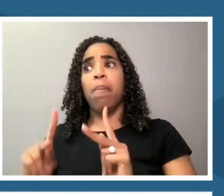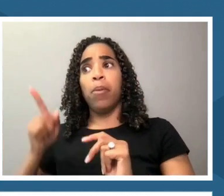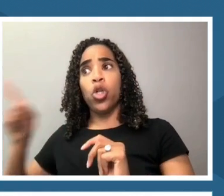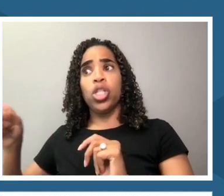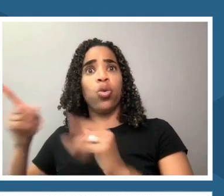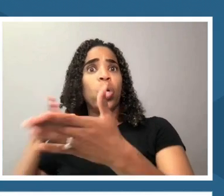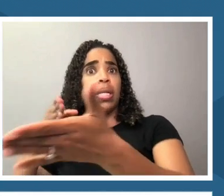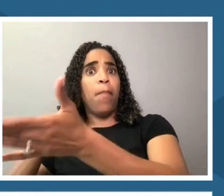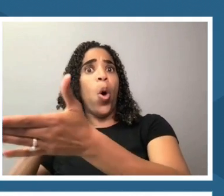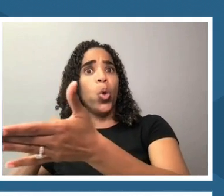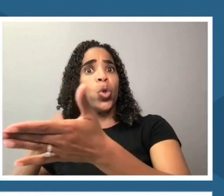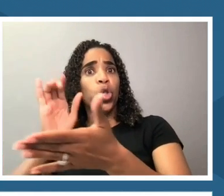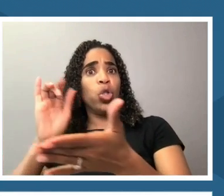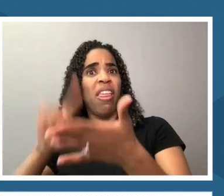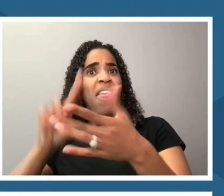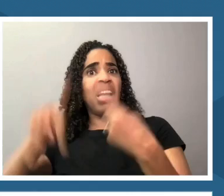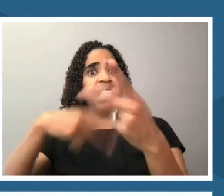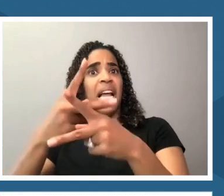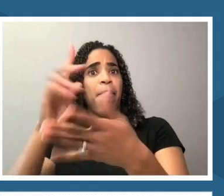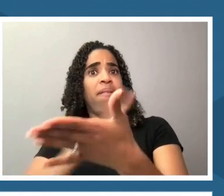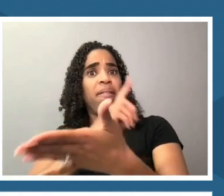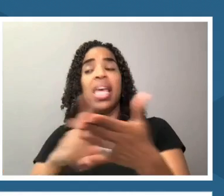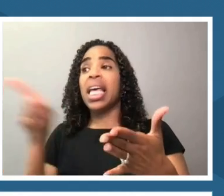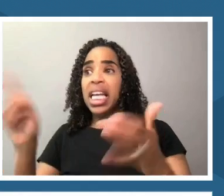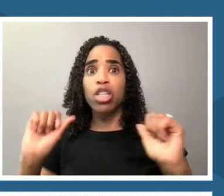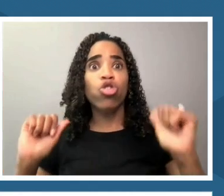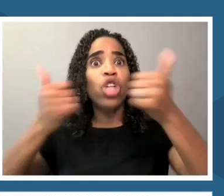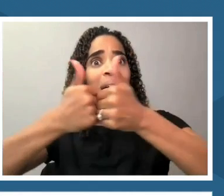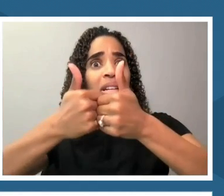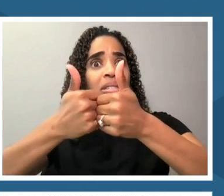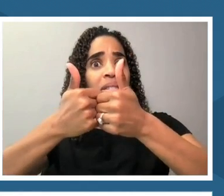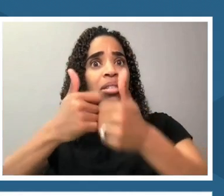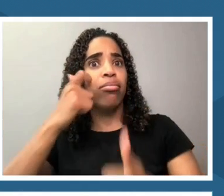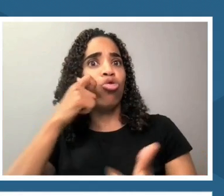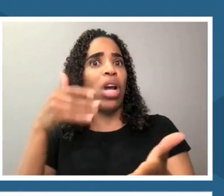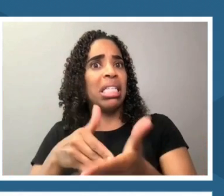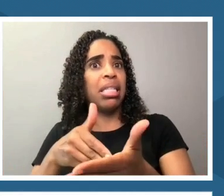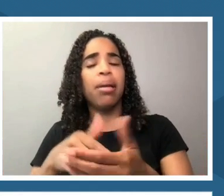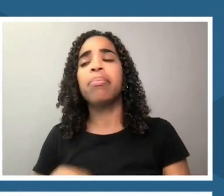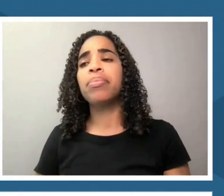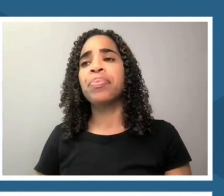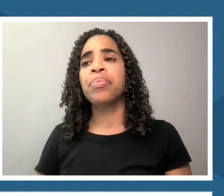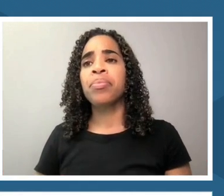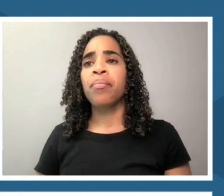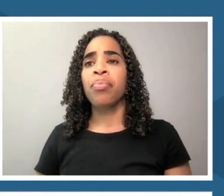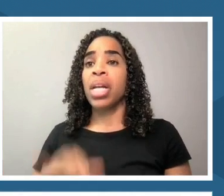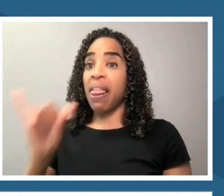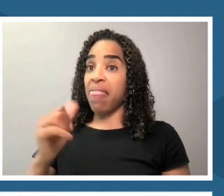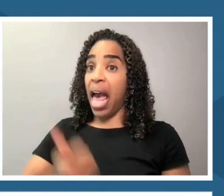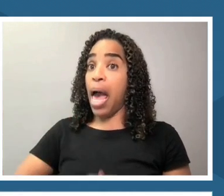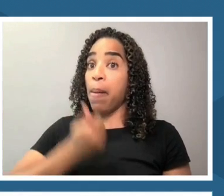the paul mass satire to challenge racism the poem and this illustration however